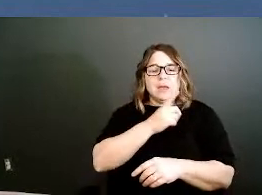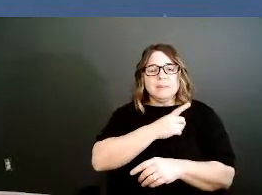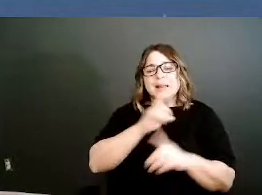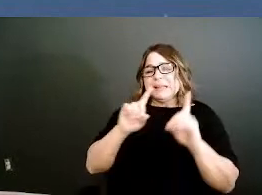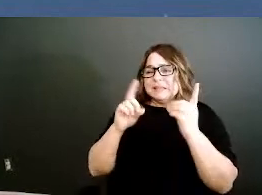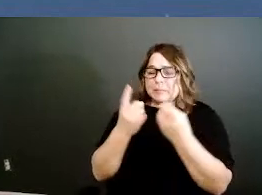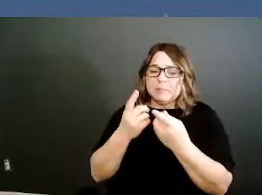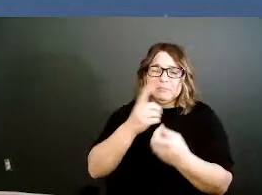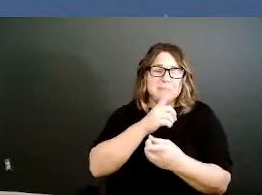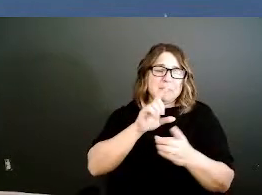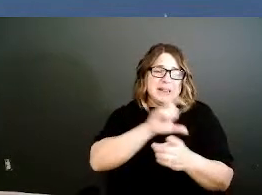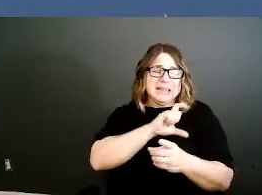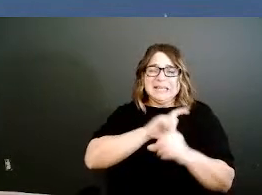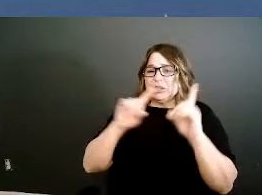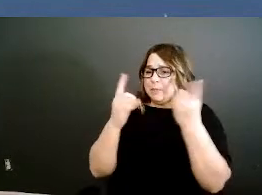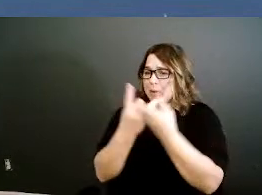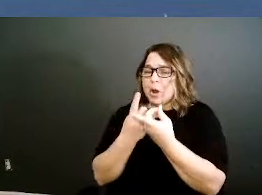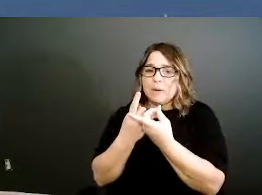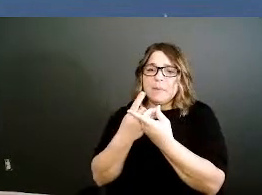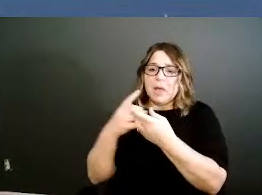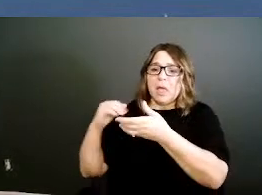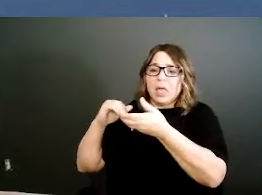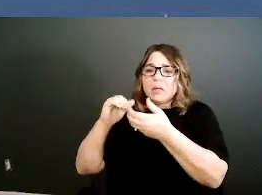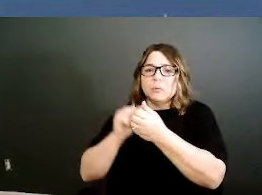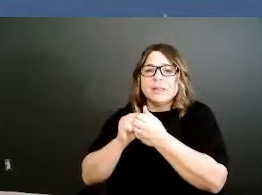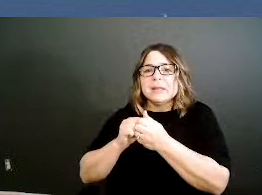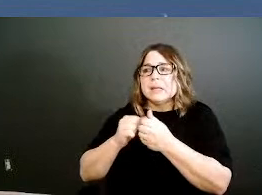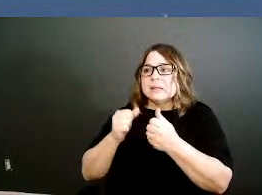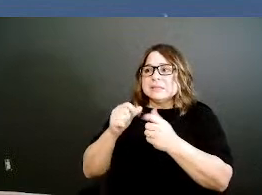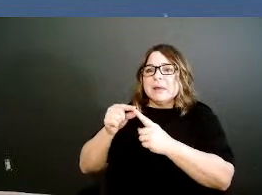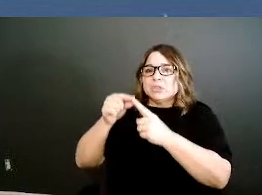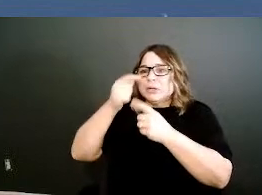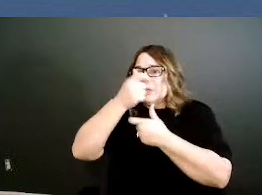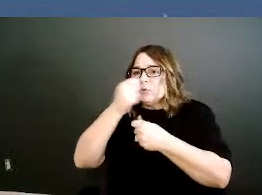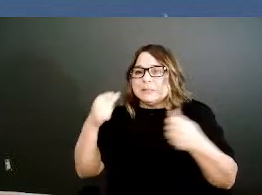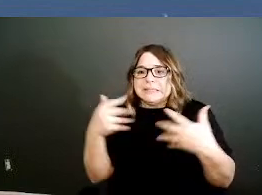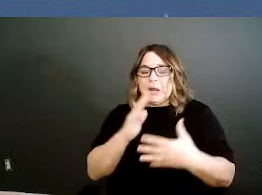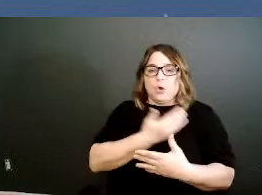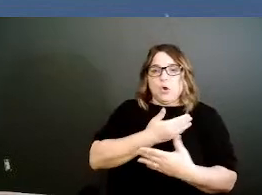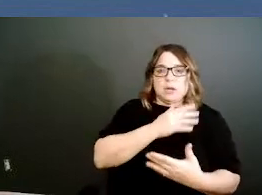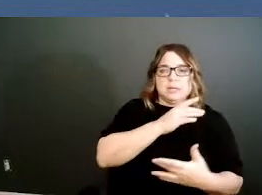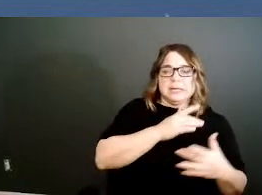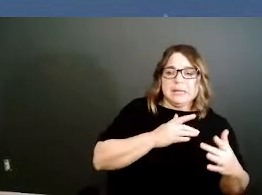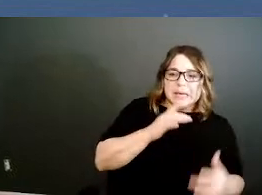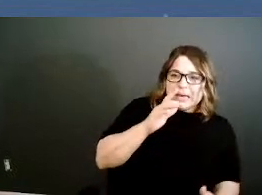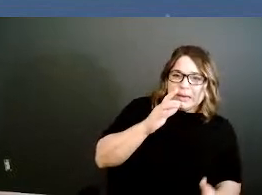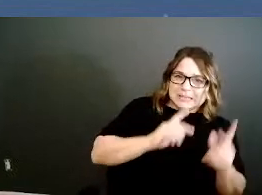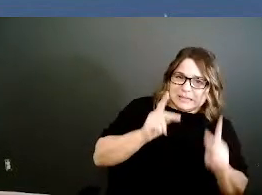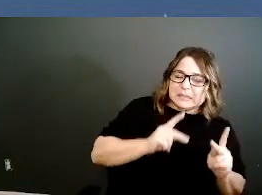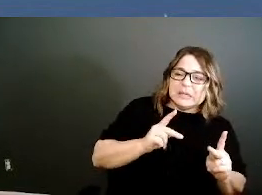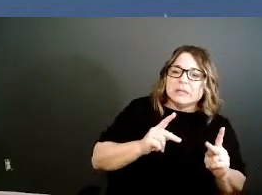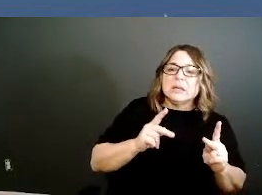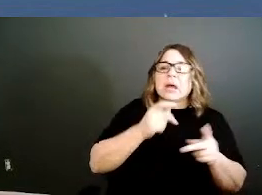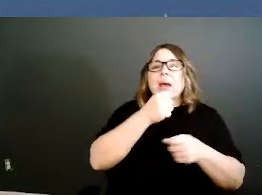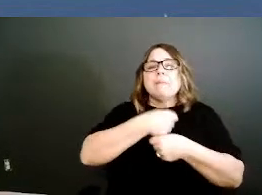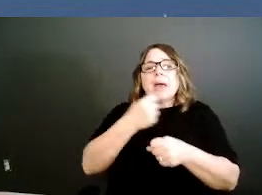I PREDICT THAT IF THE FUNDING WE NEED TO TRULY TRANSFORM PUBLIC SAFETY IN OUR CITY IS GIVEN TO THE POLICE DEPARTMENT, THE MOST OPPRESSED AND MARGINALIZED AMONG US